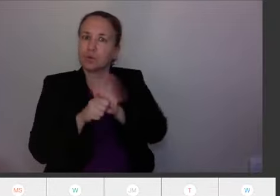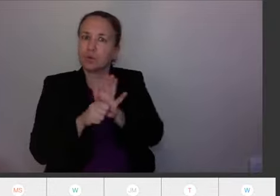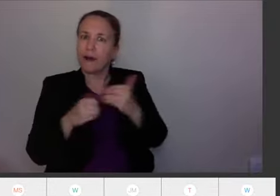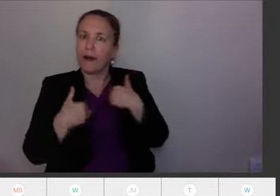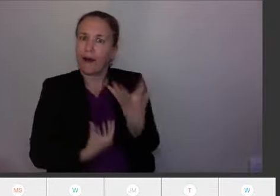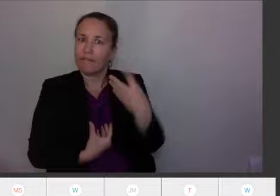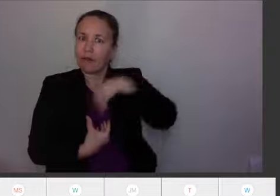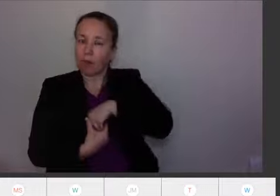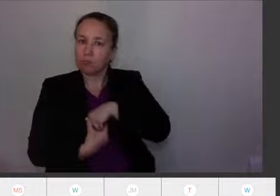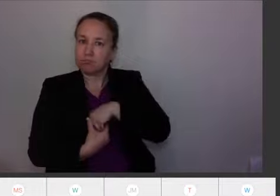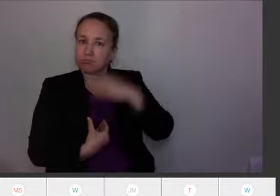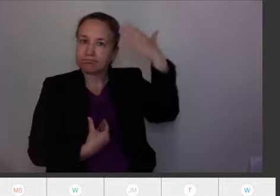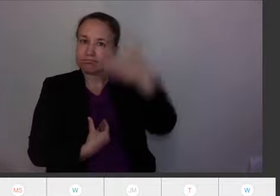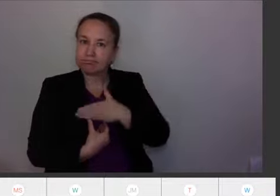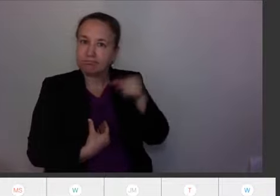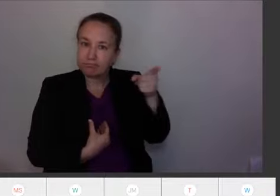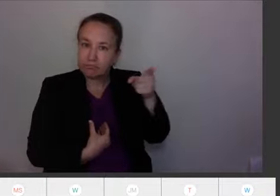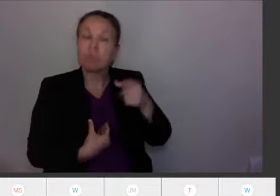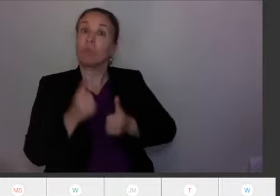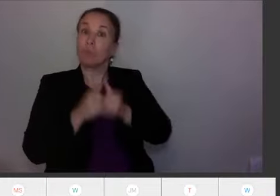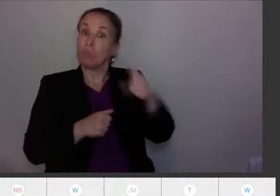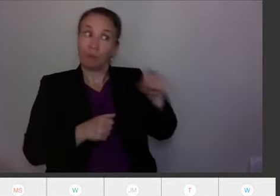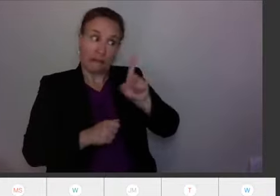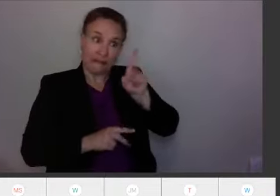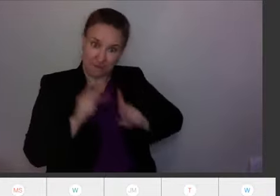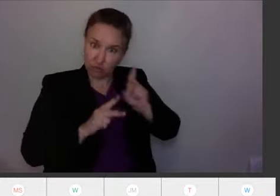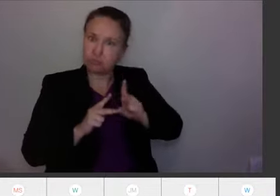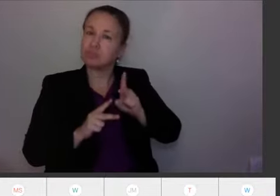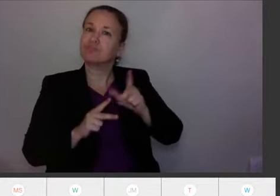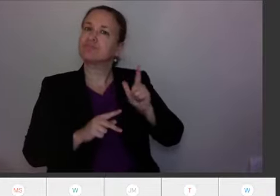in these the majority of these individuals began to develop symptoms of